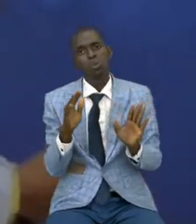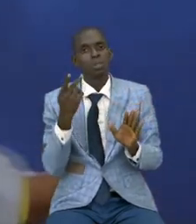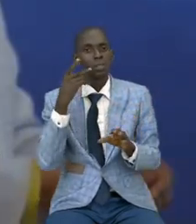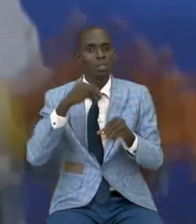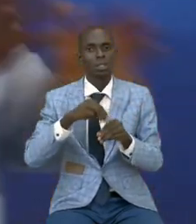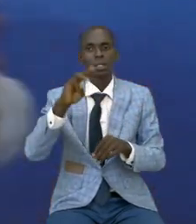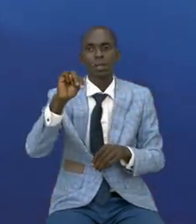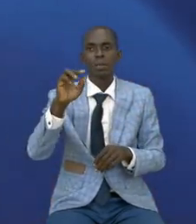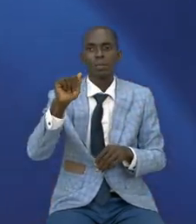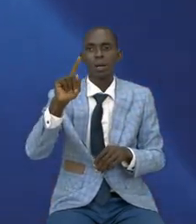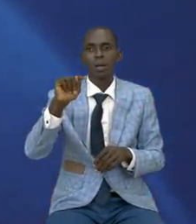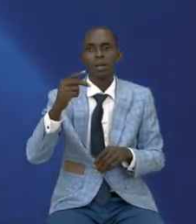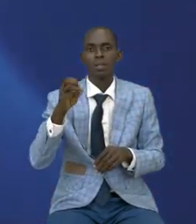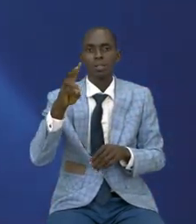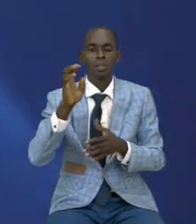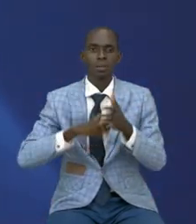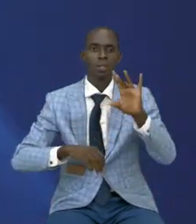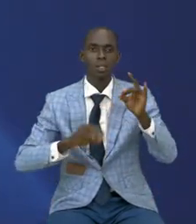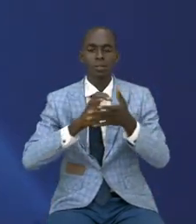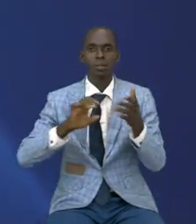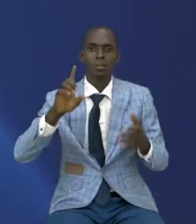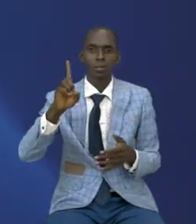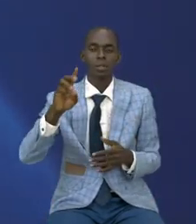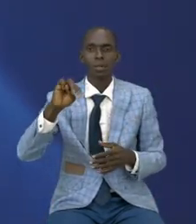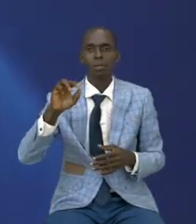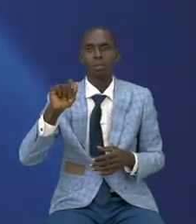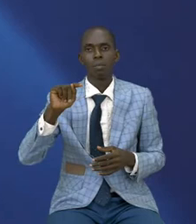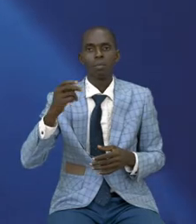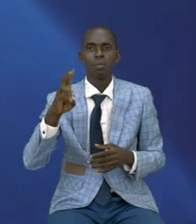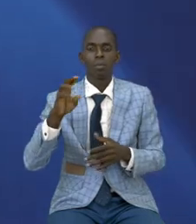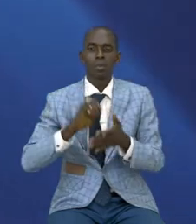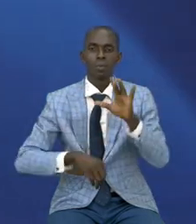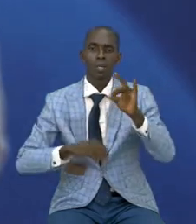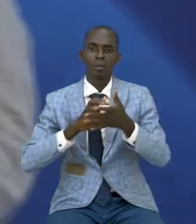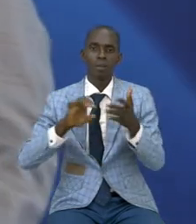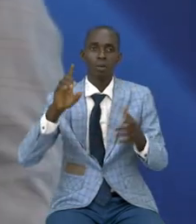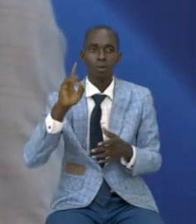i'm hearing from verse one matthew chapter eight reading from verse one when he was come down